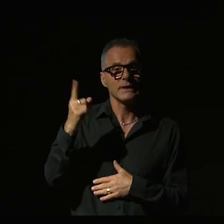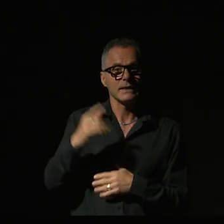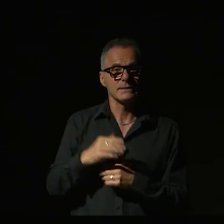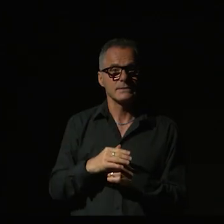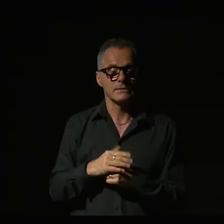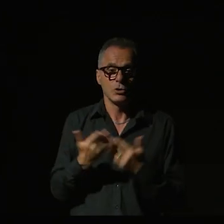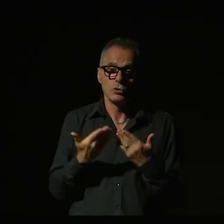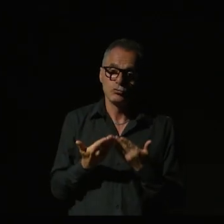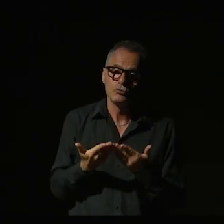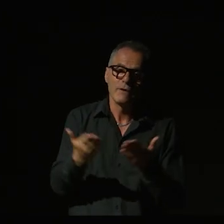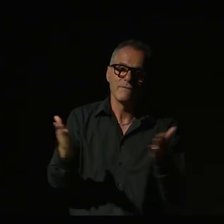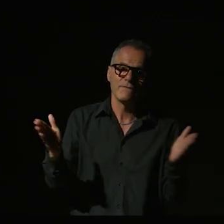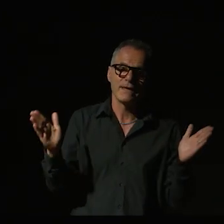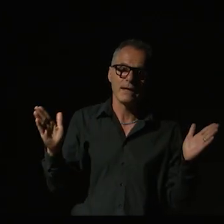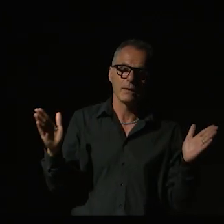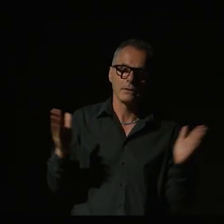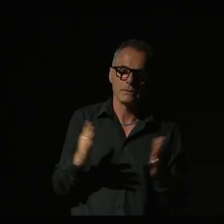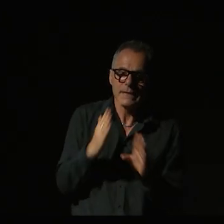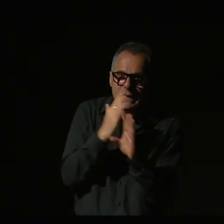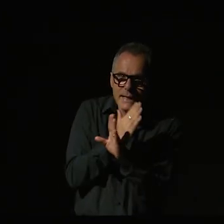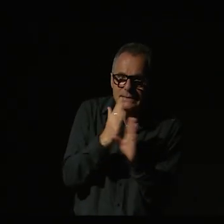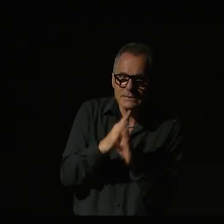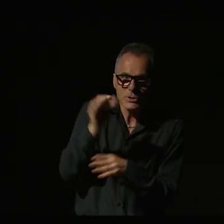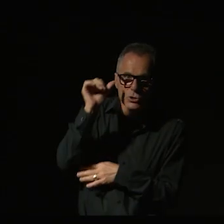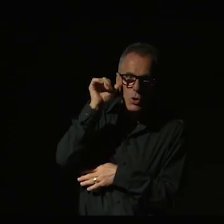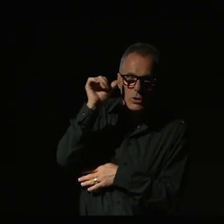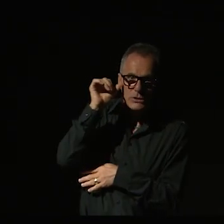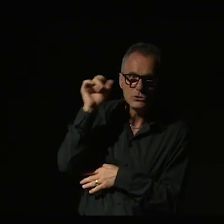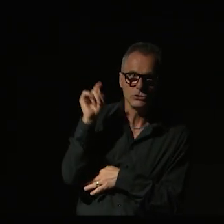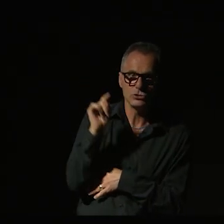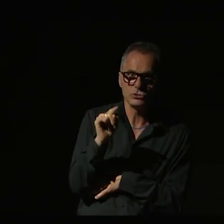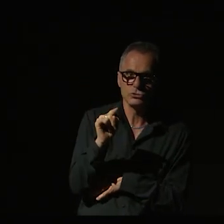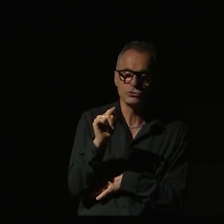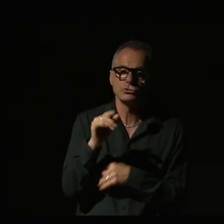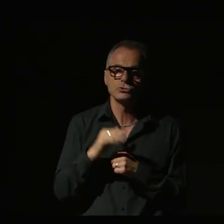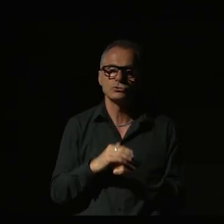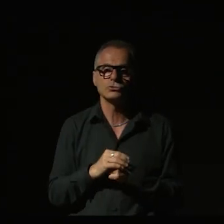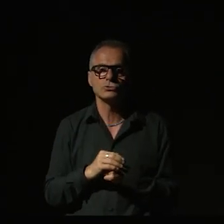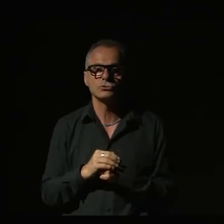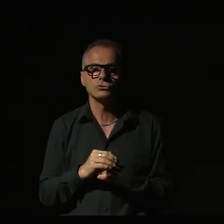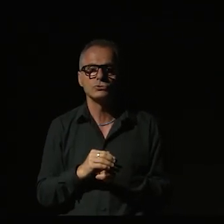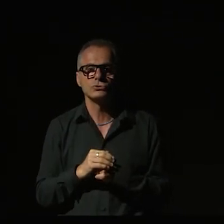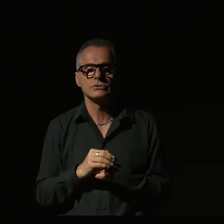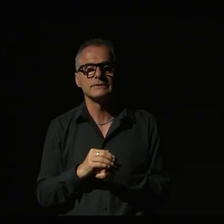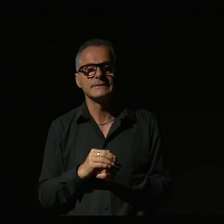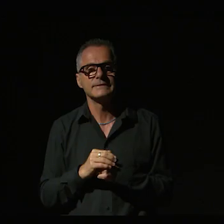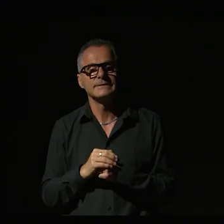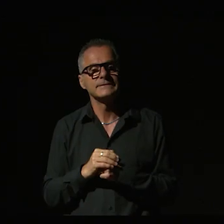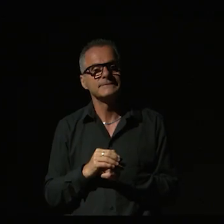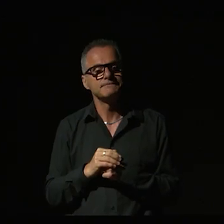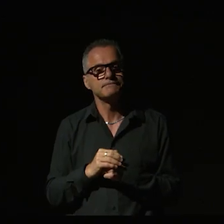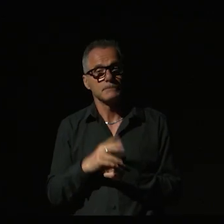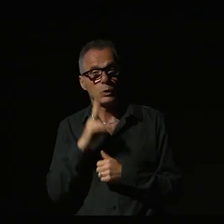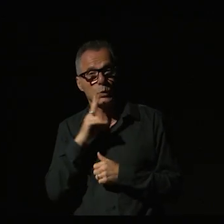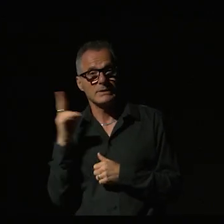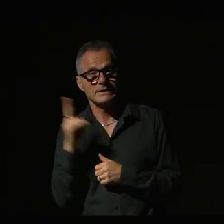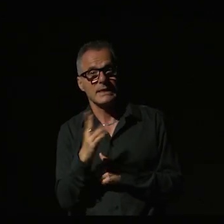reveals Agostino's intimate knowledge of another possession of the Farnese family at the time just across the Tiber, the Villa Farnesina.